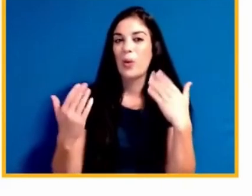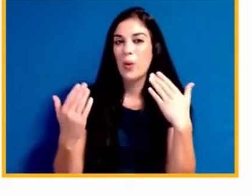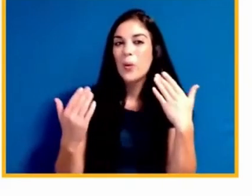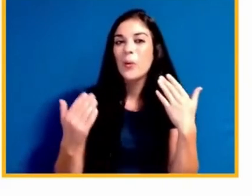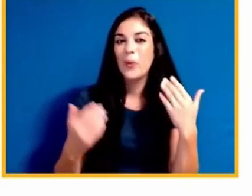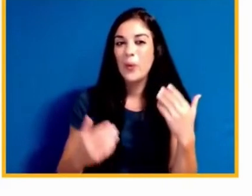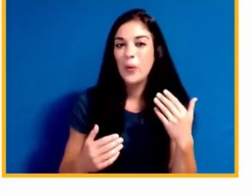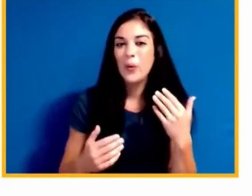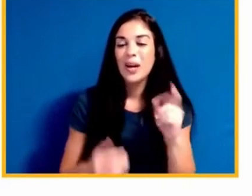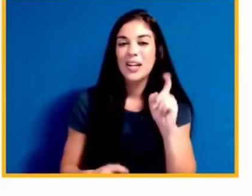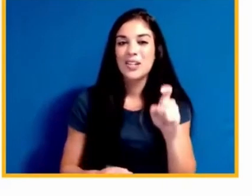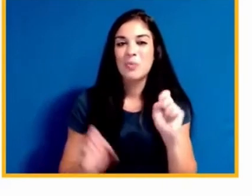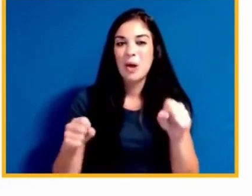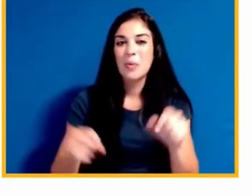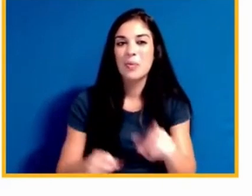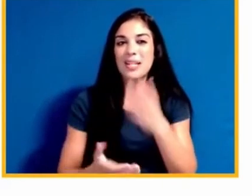Zeke should probably stop talking at this point.